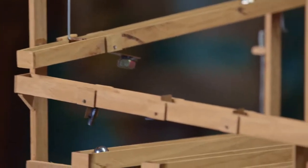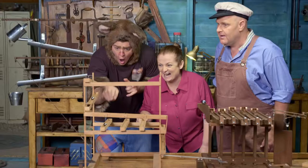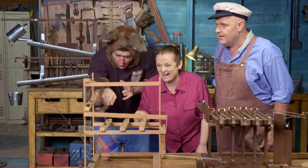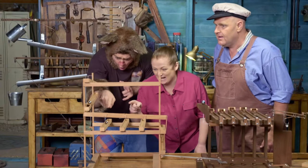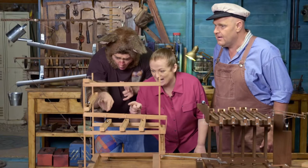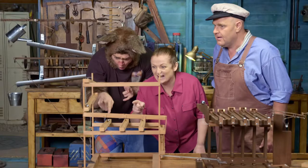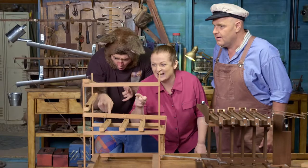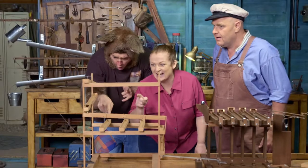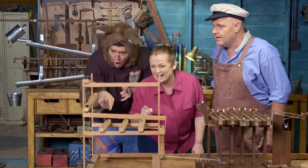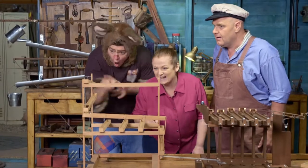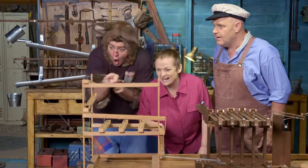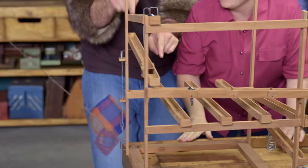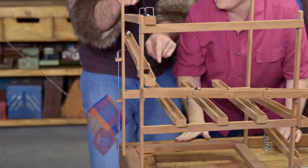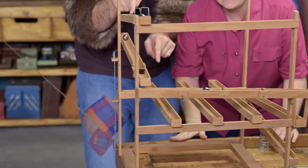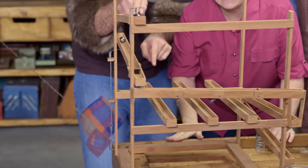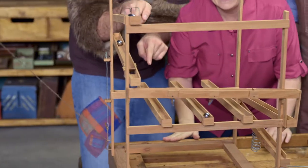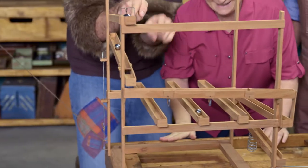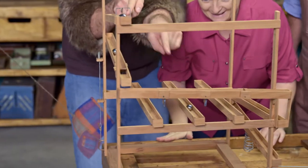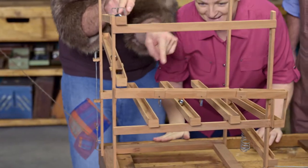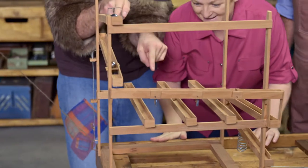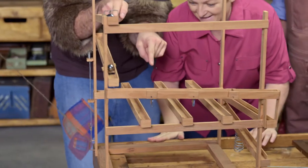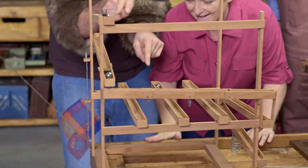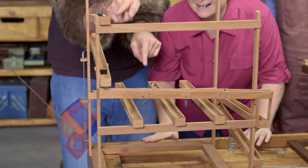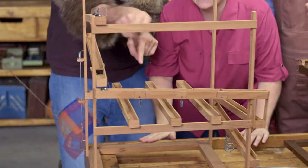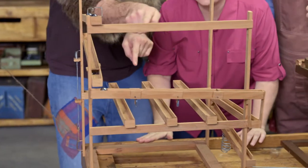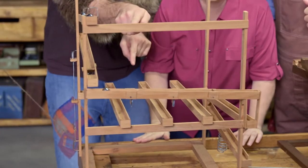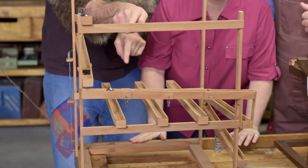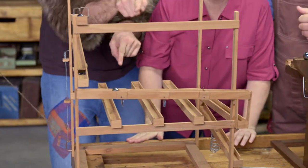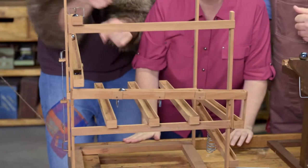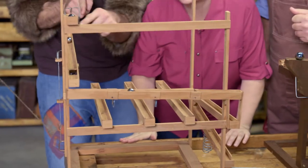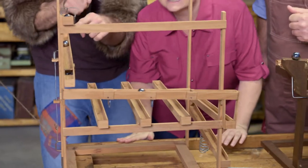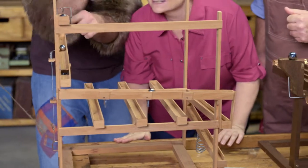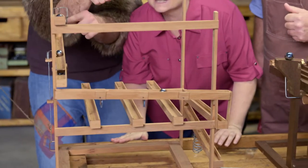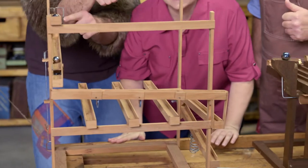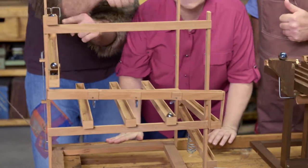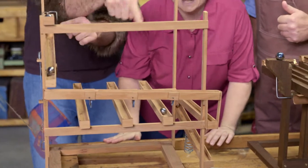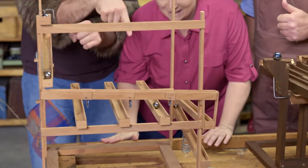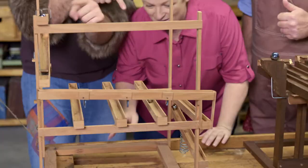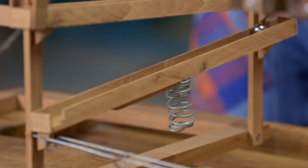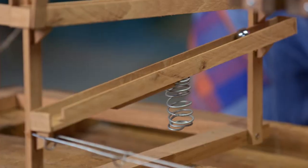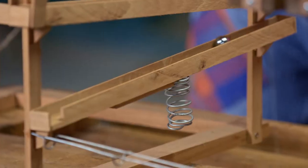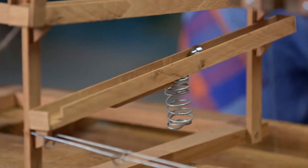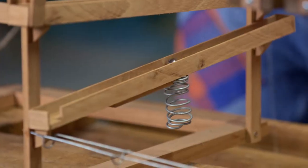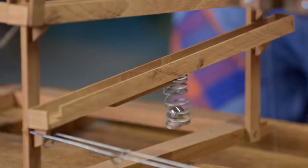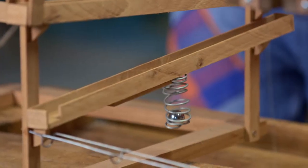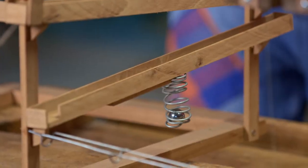Oh, look. Oh! Look at that one. Oh, and that one. Oh. Ah.